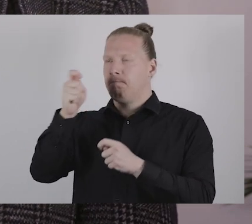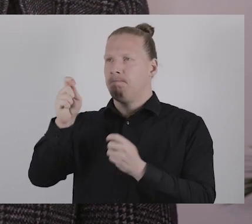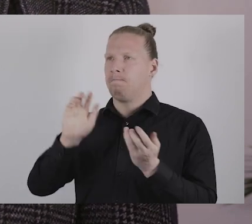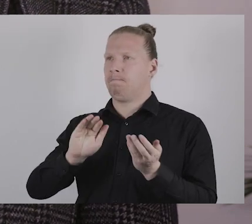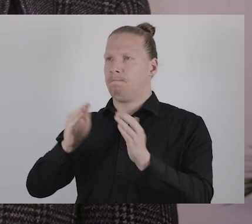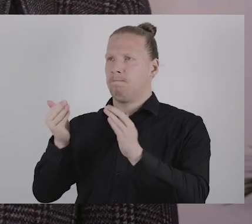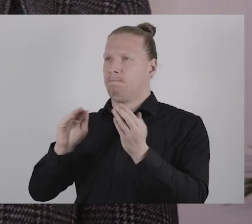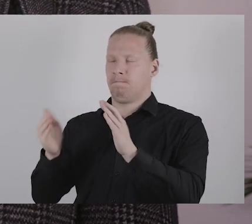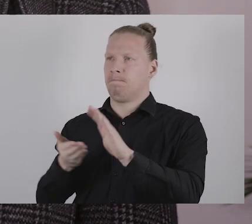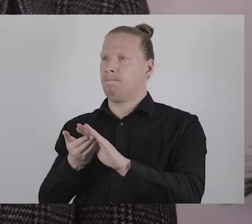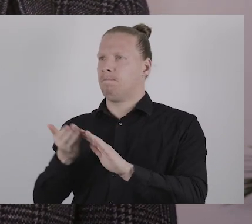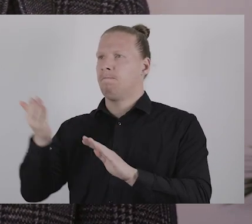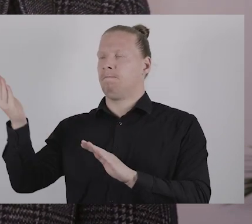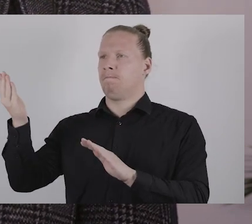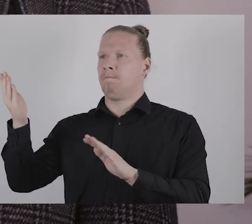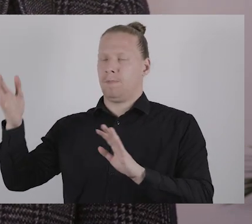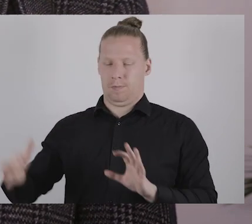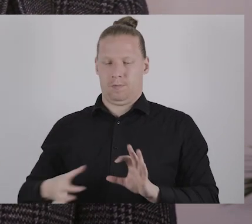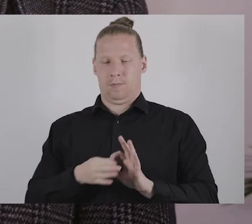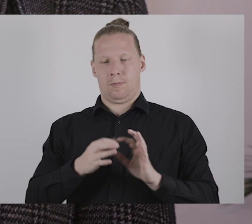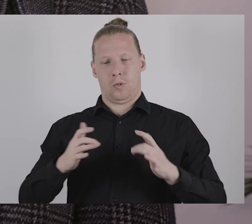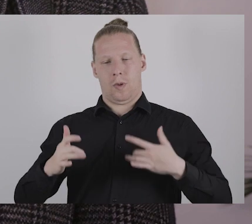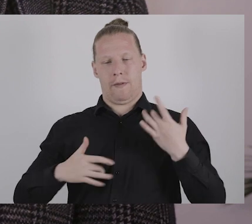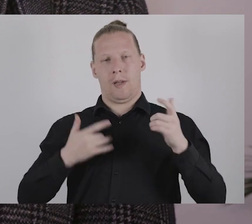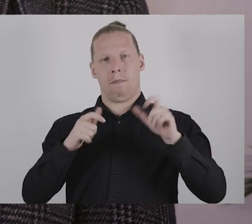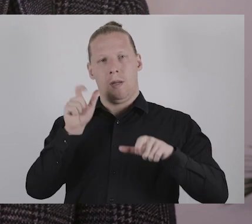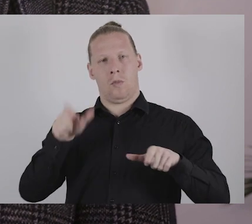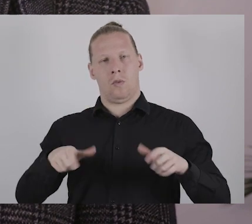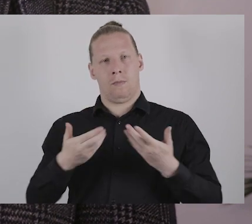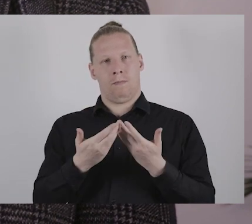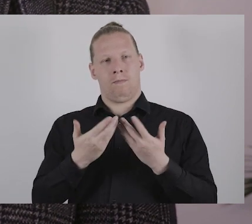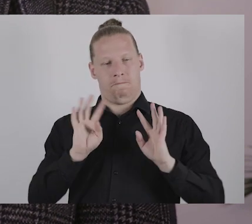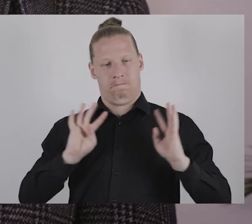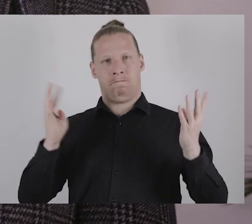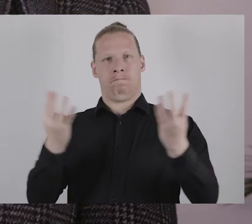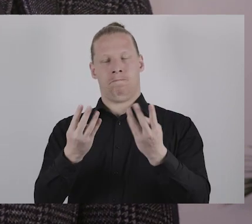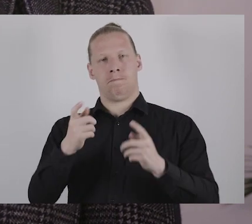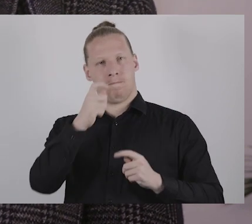To us who are left behind, greetings.